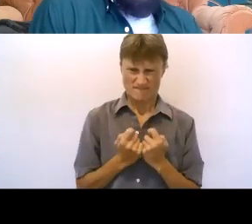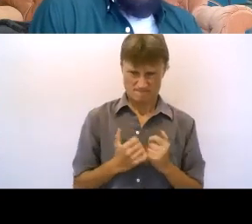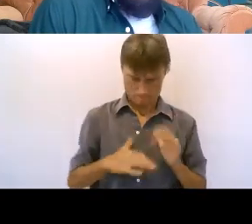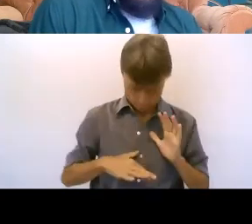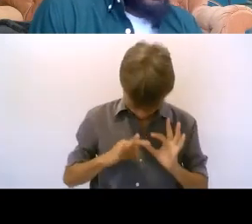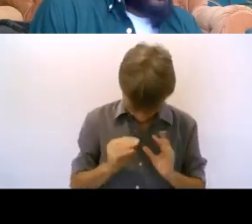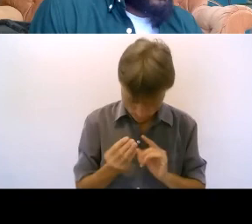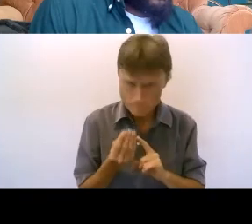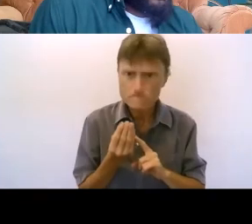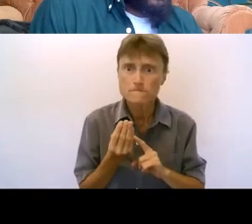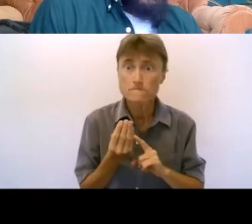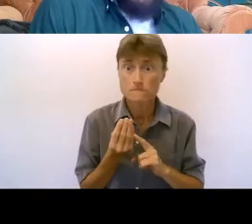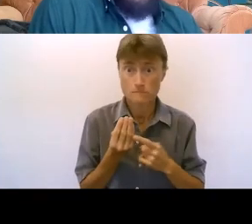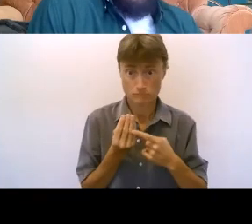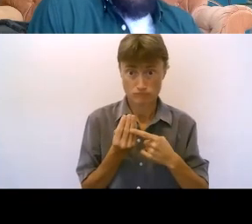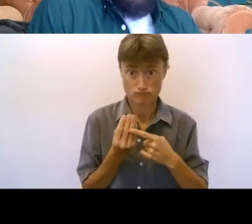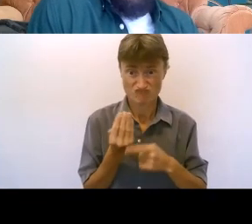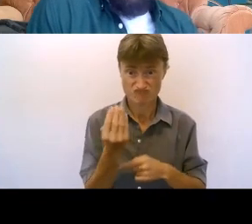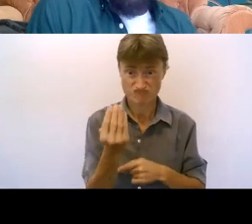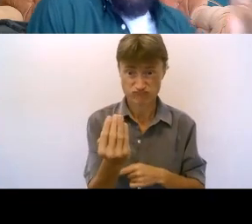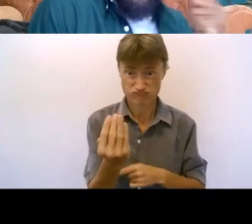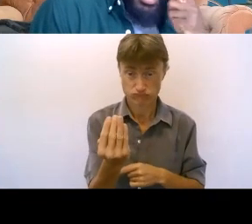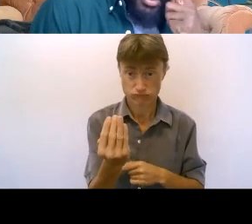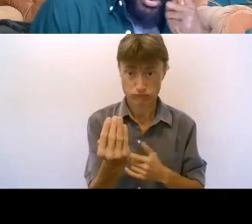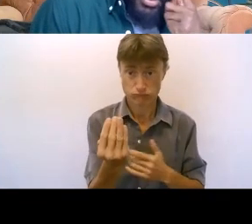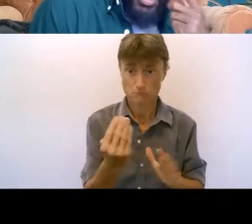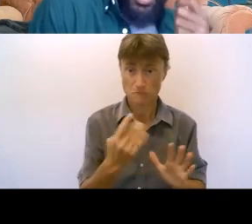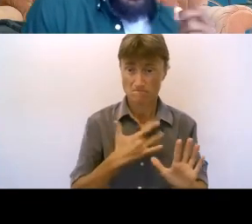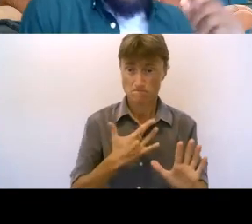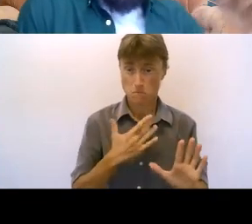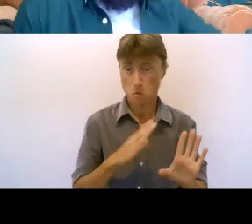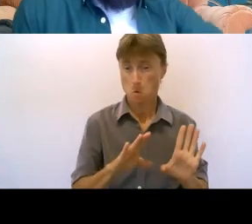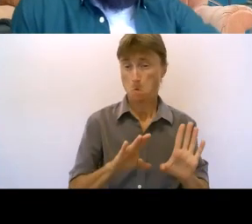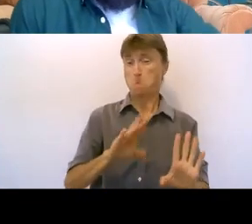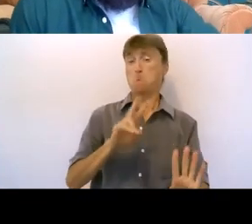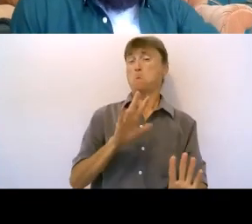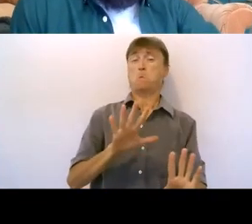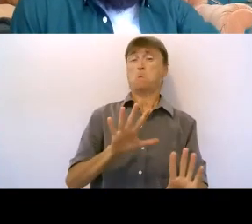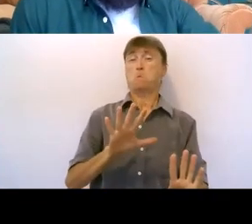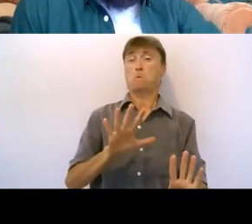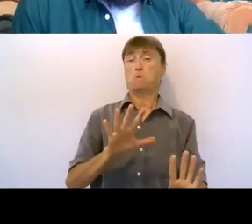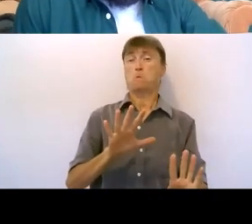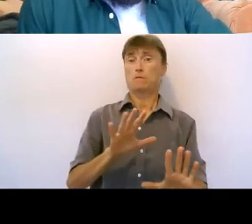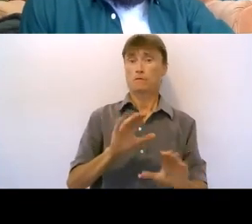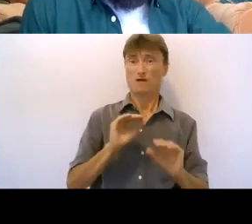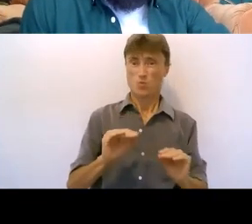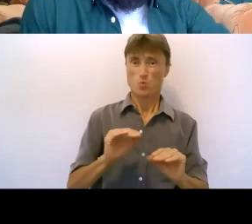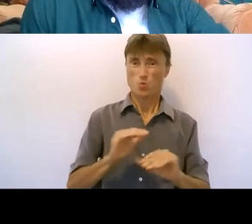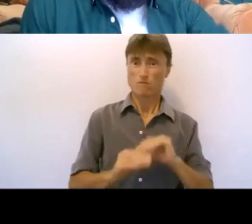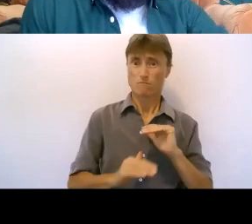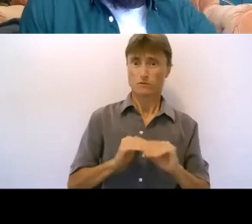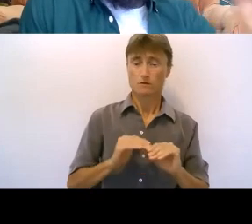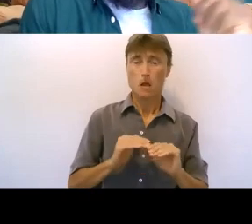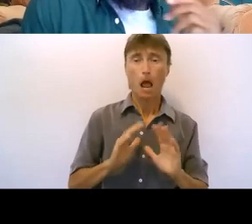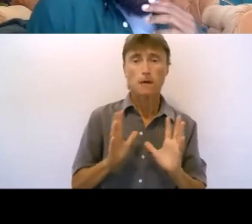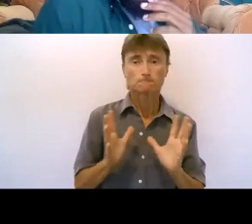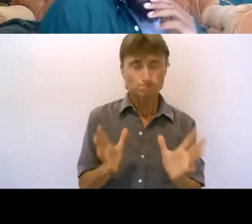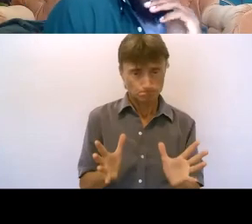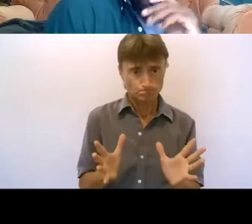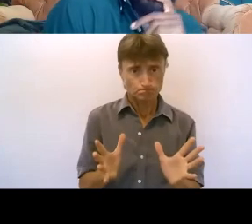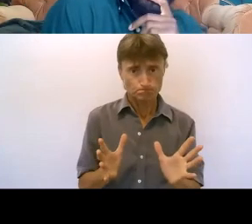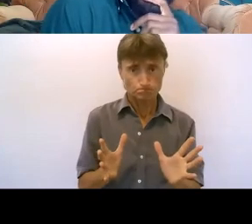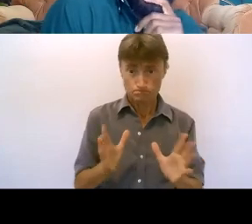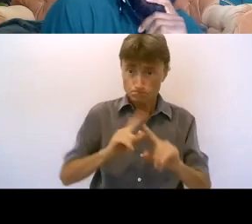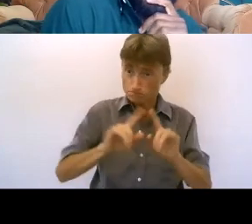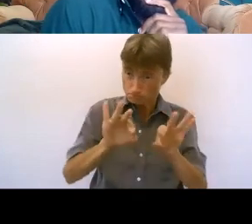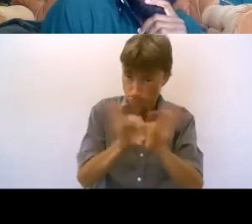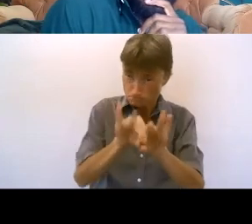I do hope that that, there, that that work between these and anti-racism town halls,